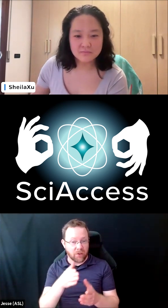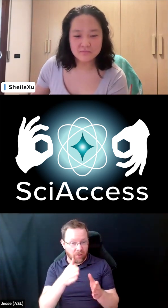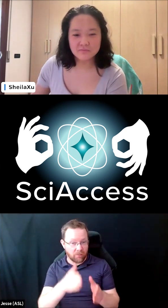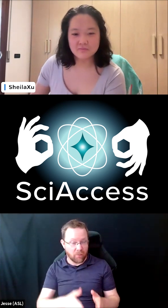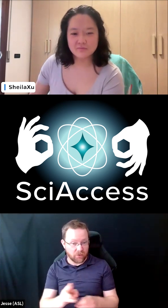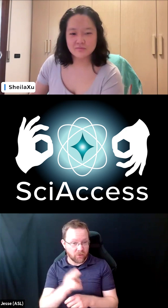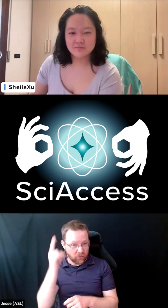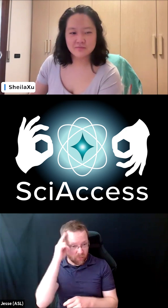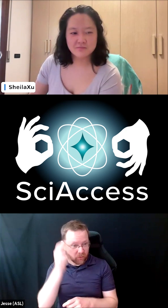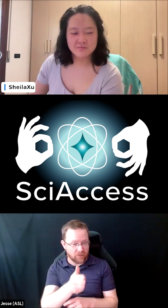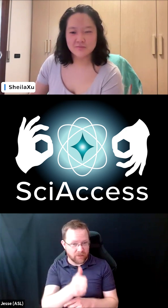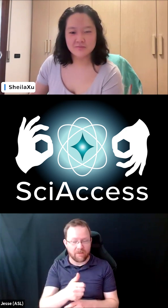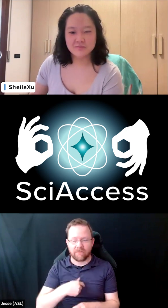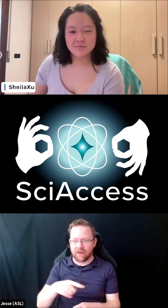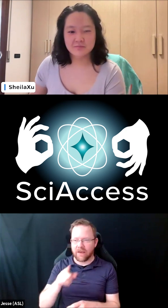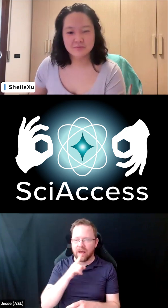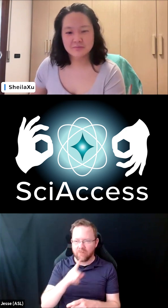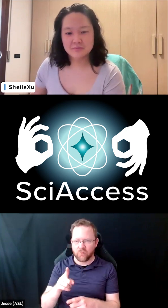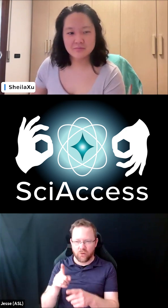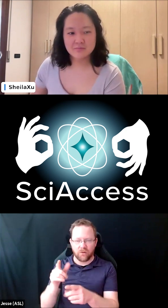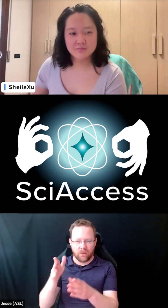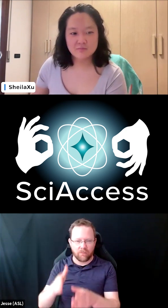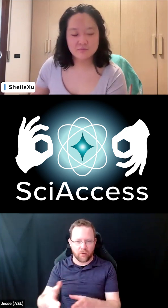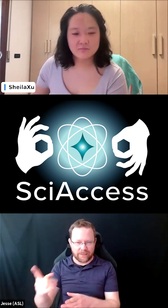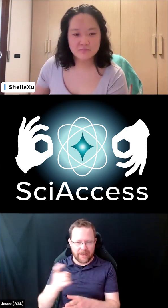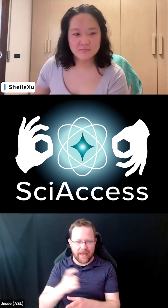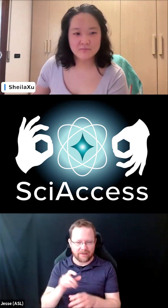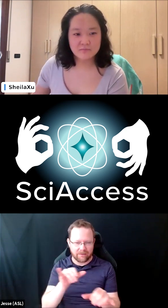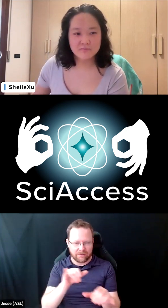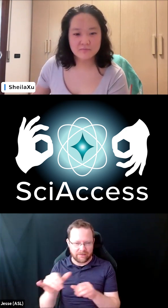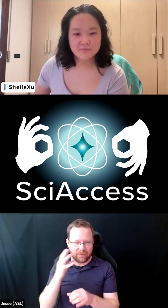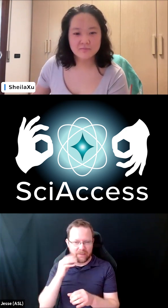We have had a lot of questions and interests in the work you